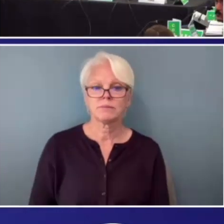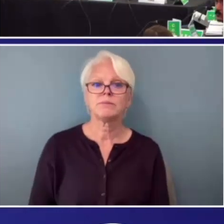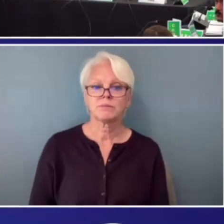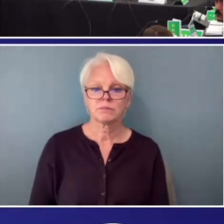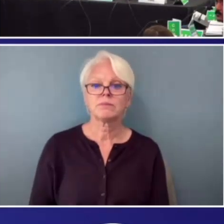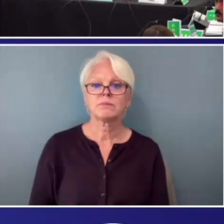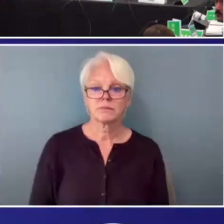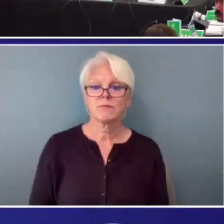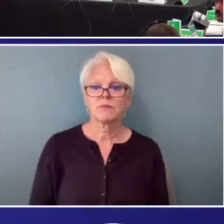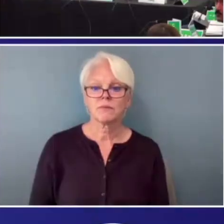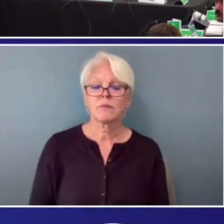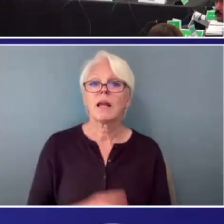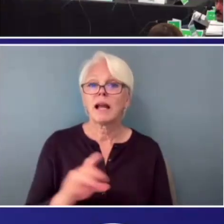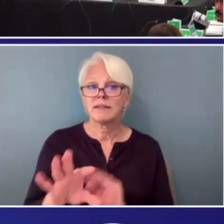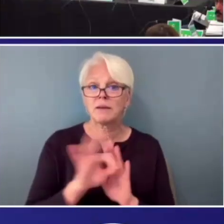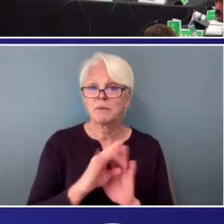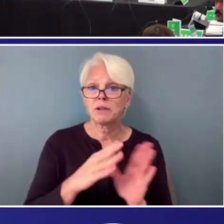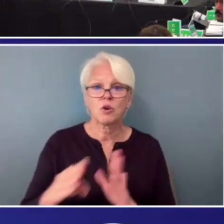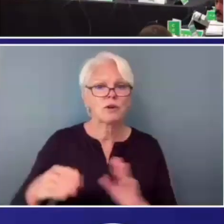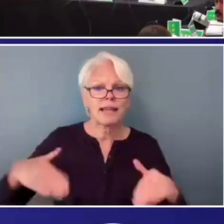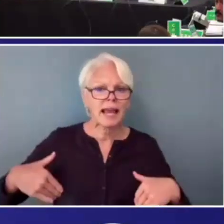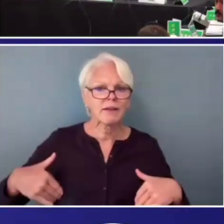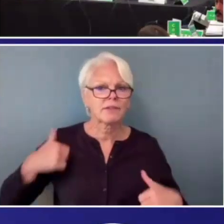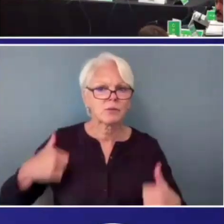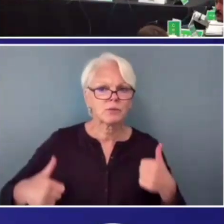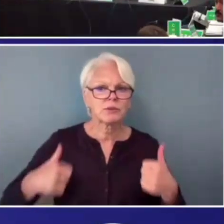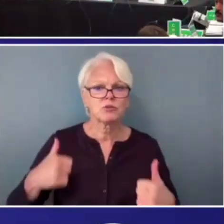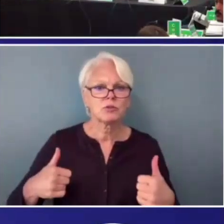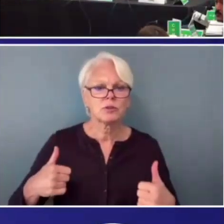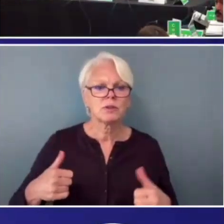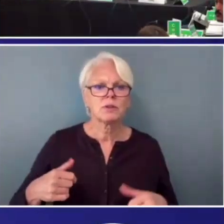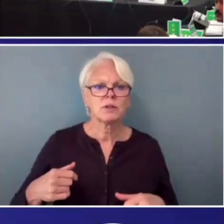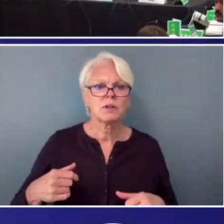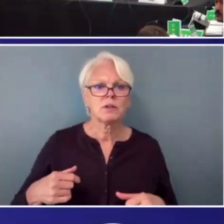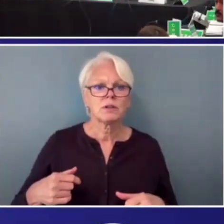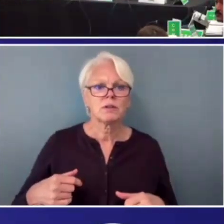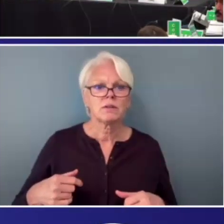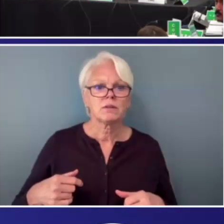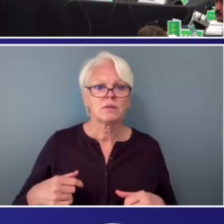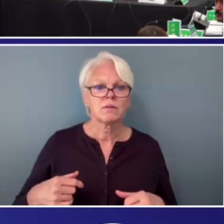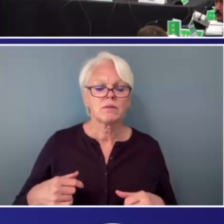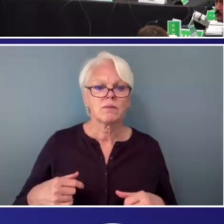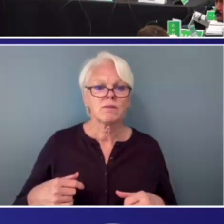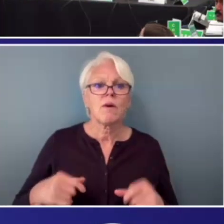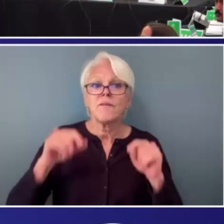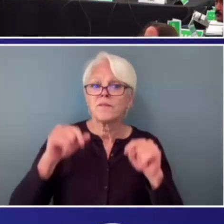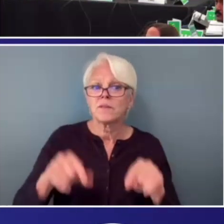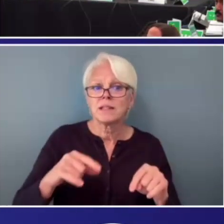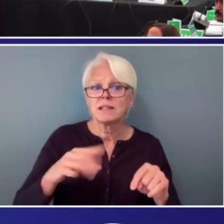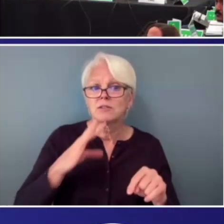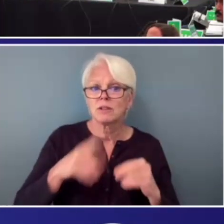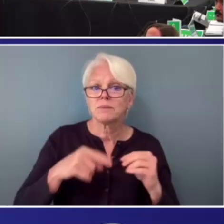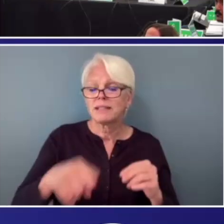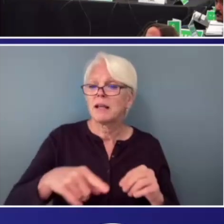And they've selected a plan, or they haven't selected a plan? Because this is talking about them not selecting the plan.